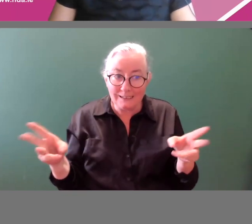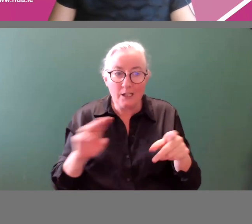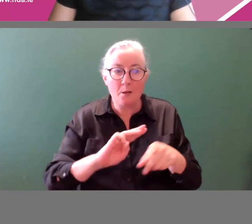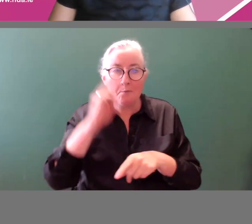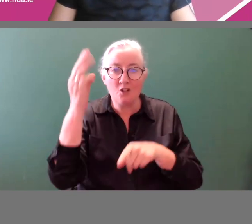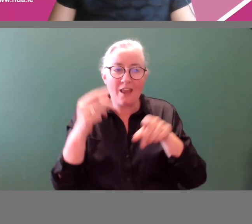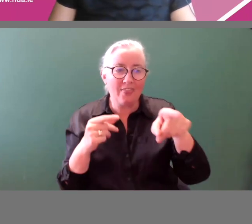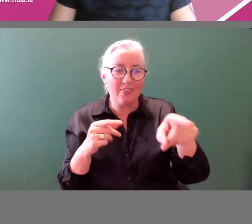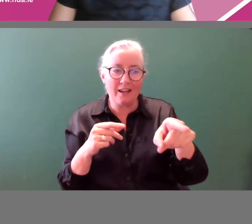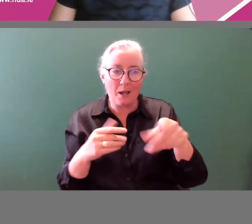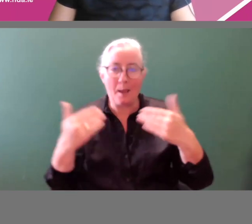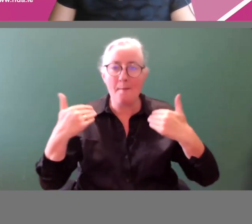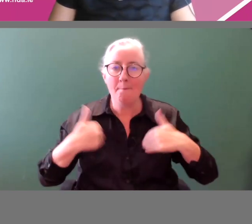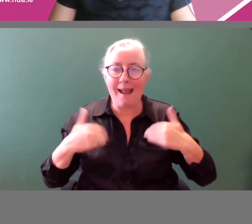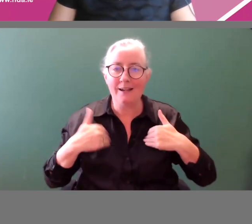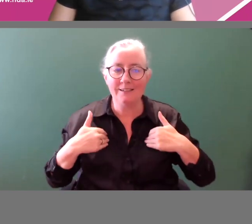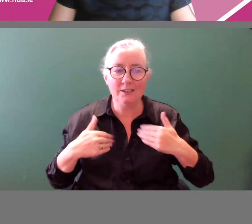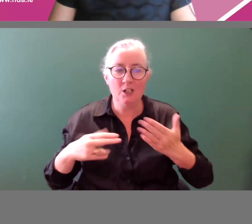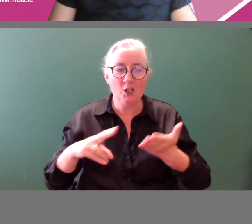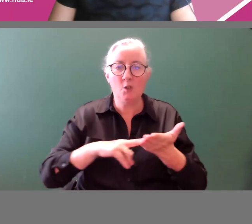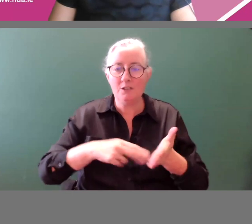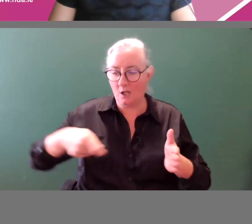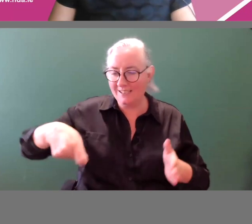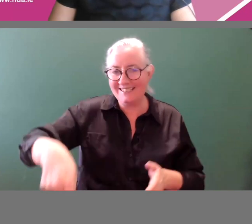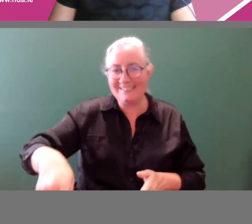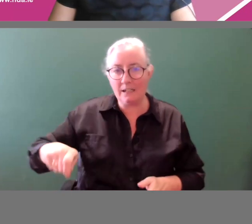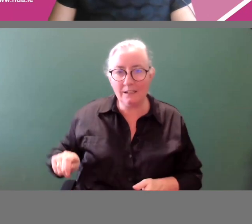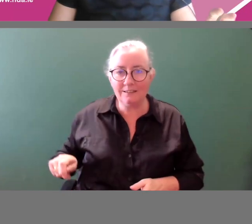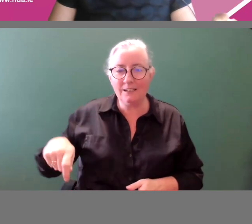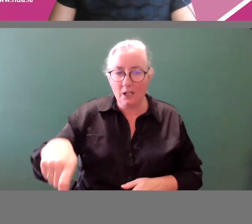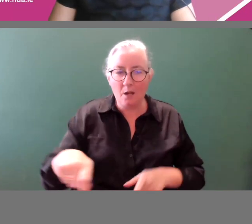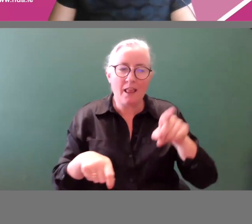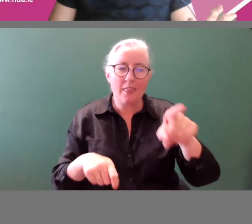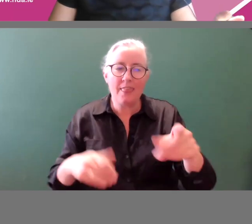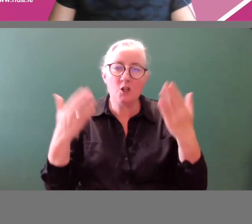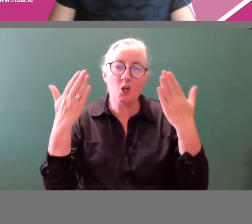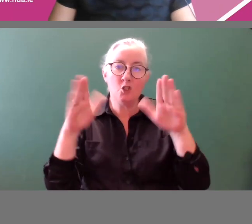picture of a man using a walking stick but it's really to highlight the issue that some people